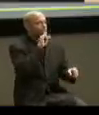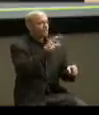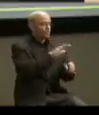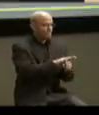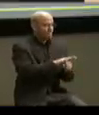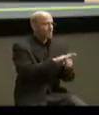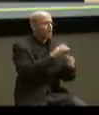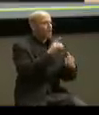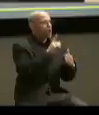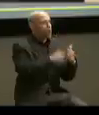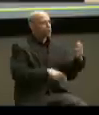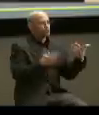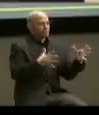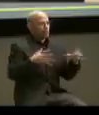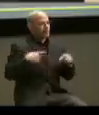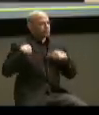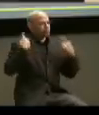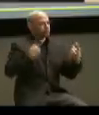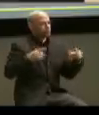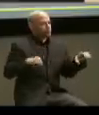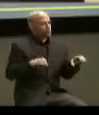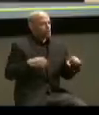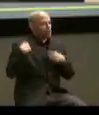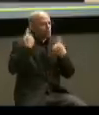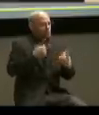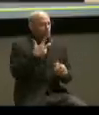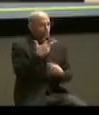SO GSA BEING A PROCUREMENT AGENCY, JUST AS WE AS INDIVIDUAL